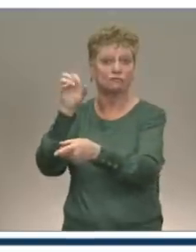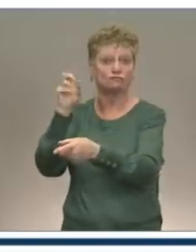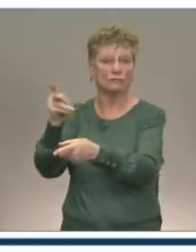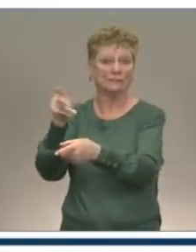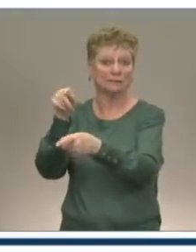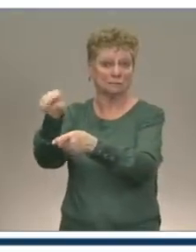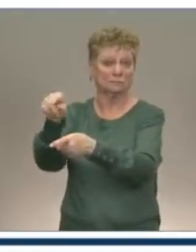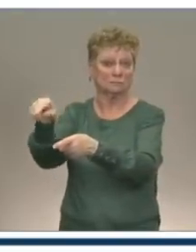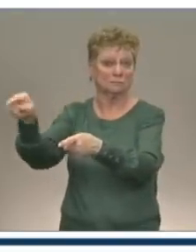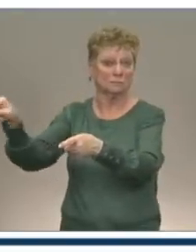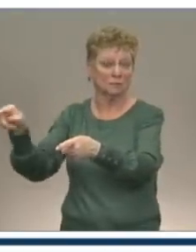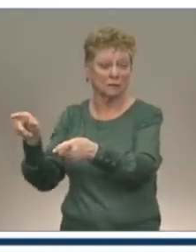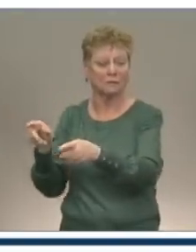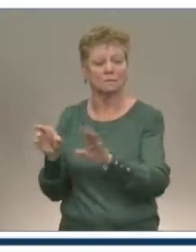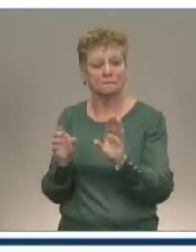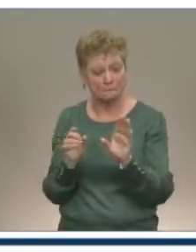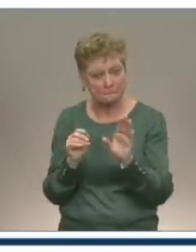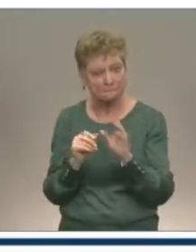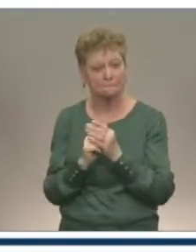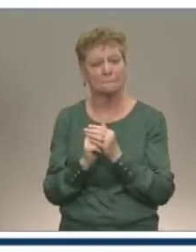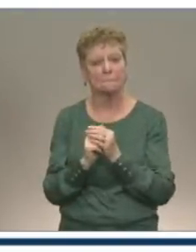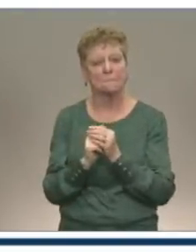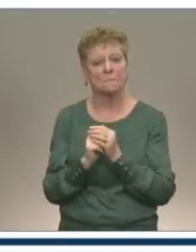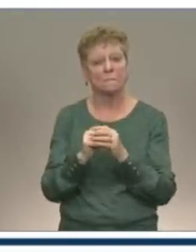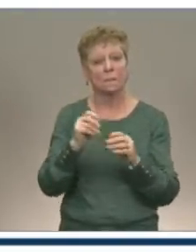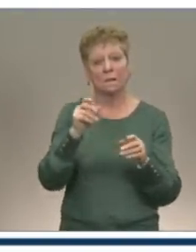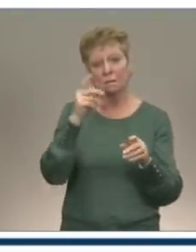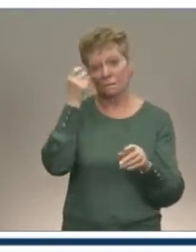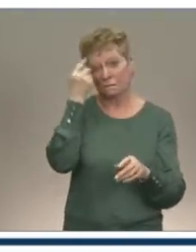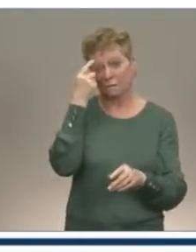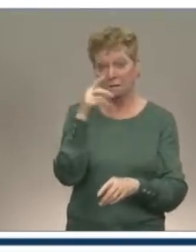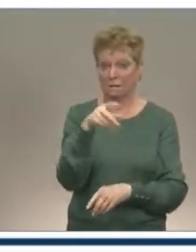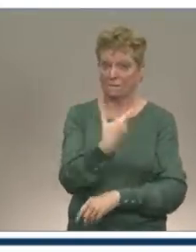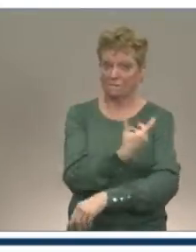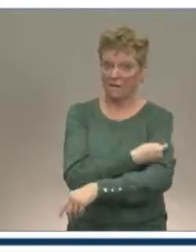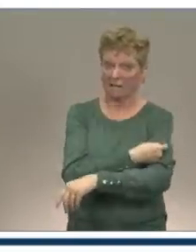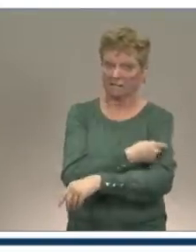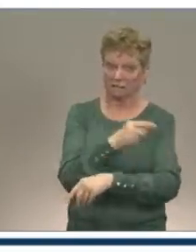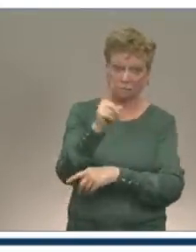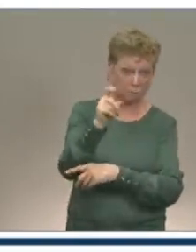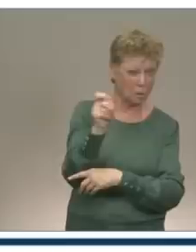what we do know and i've said many times vaccines are not 100 percent that there are some people who